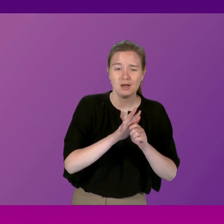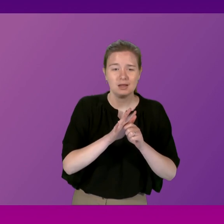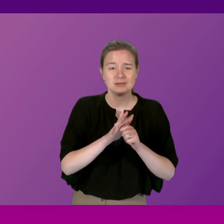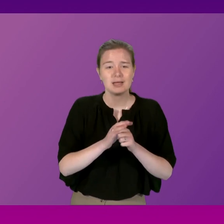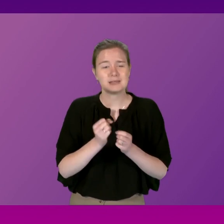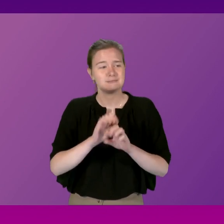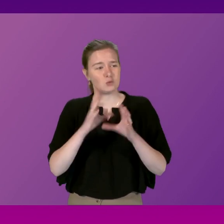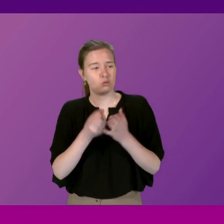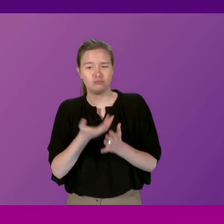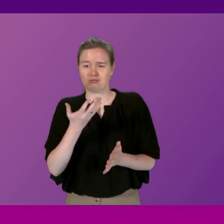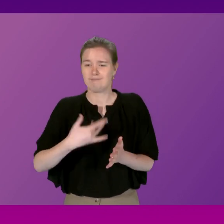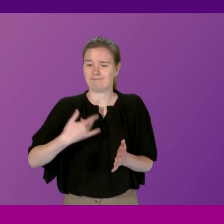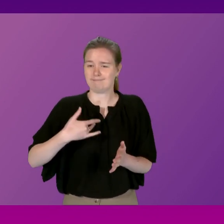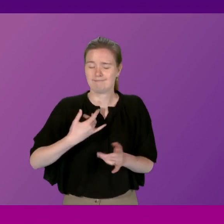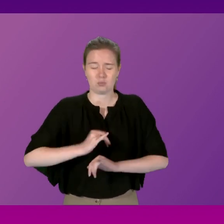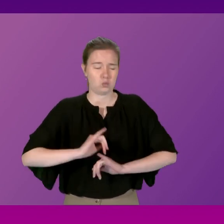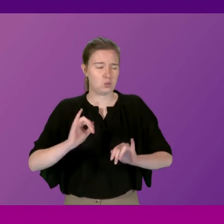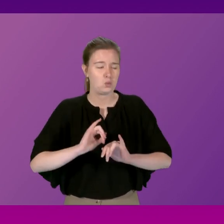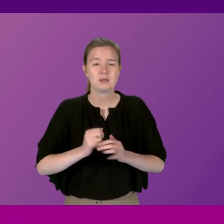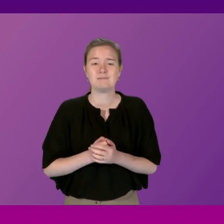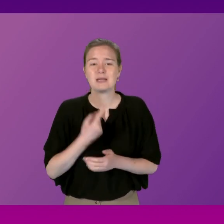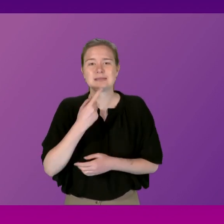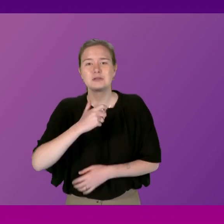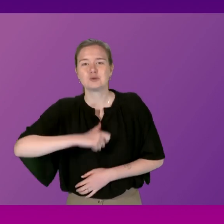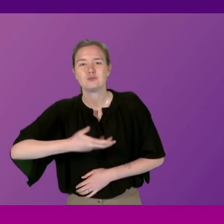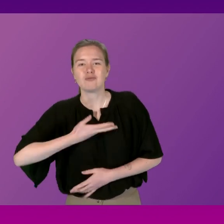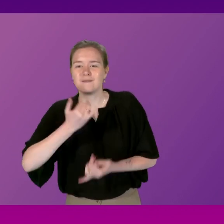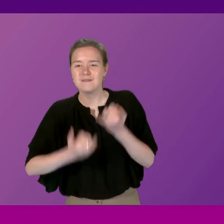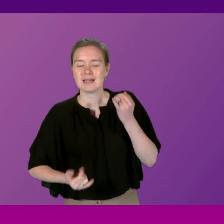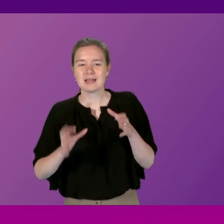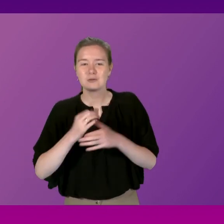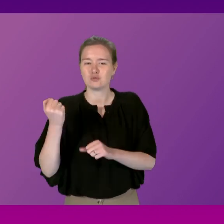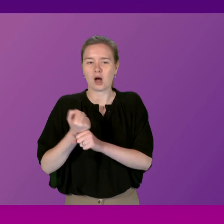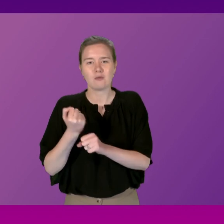crisis, but where is the mention of the Government’s human rights failings during the pandemic?